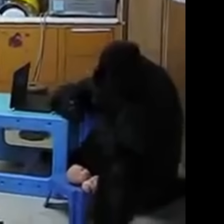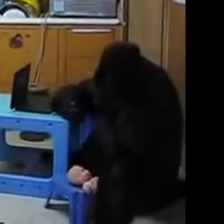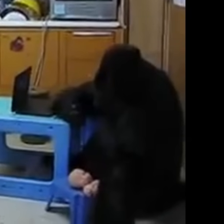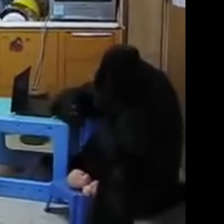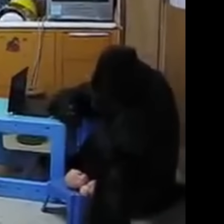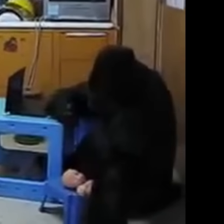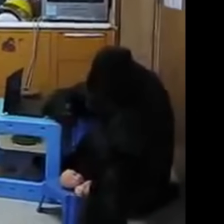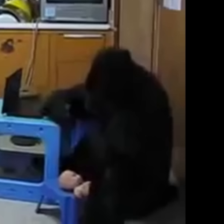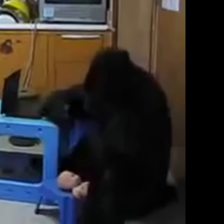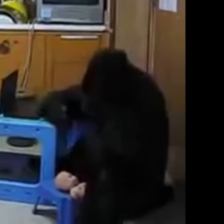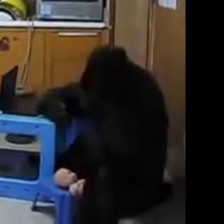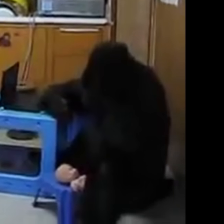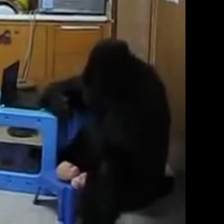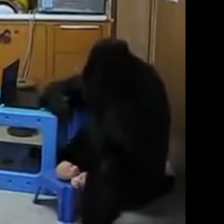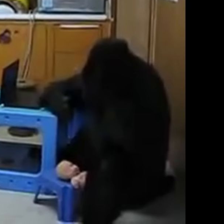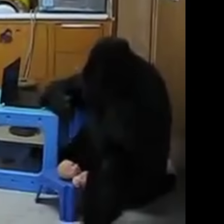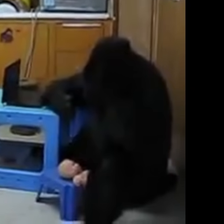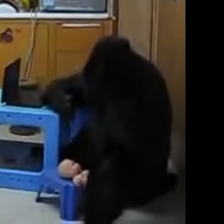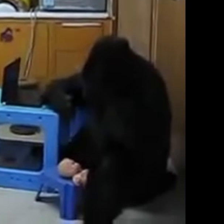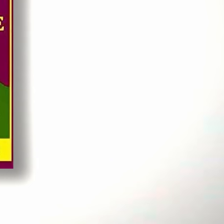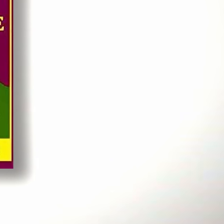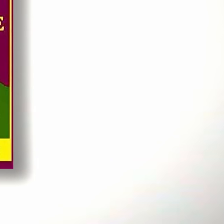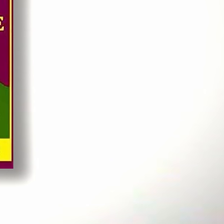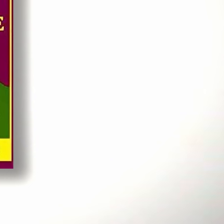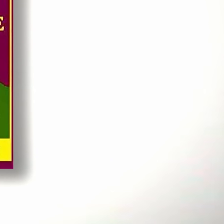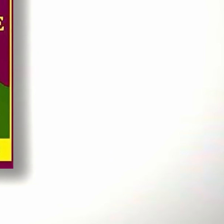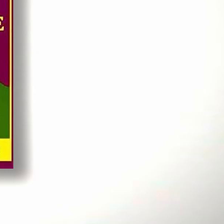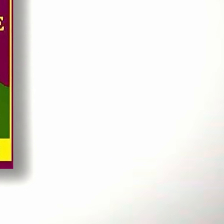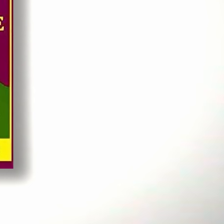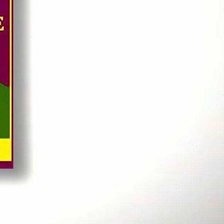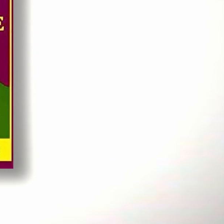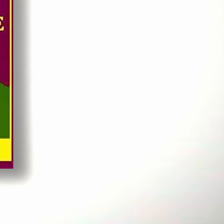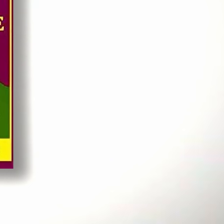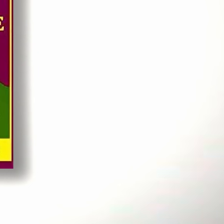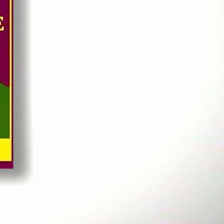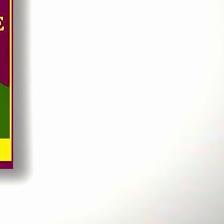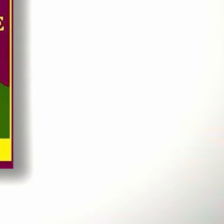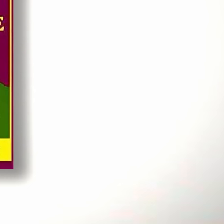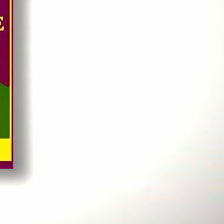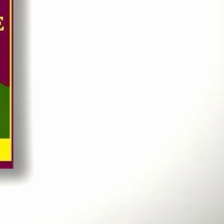and other apes for that matter -- didn't know sign language. According to the journalist, Arden Neisser who wrote the book: "The Other Side of Silence: